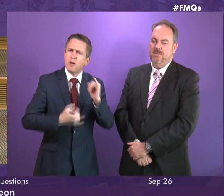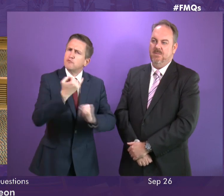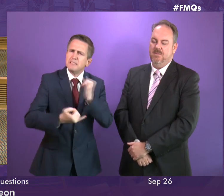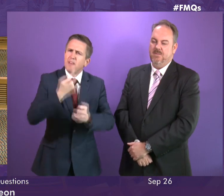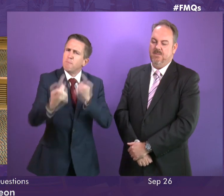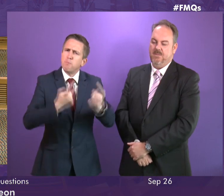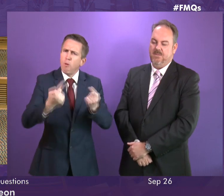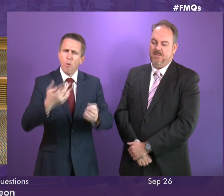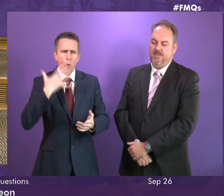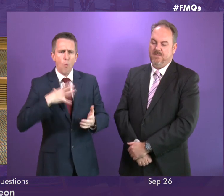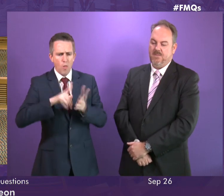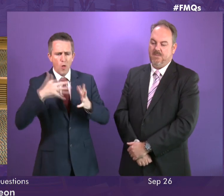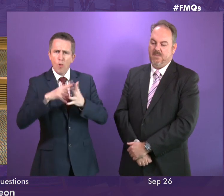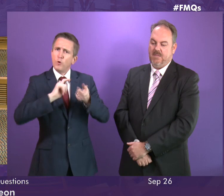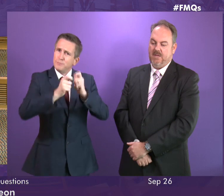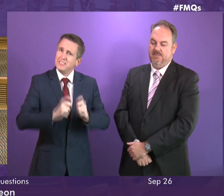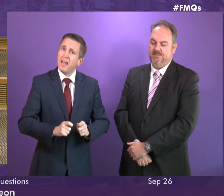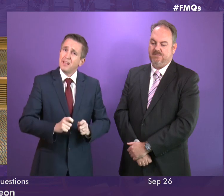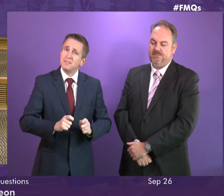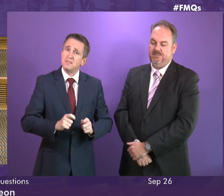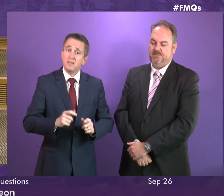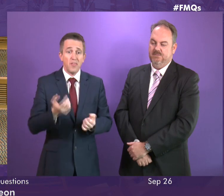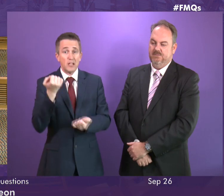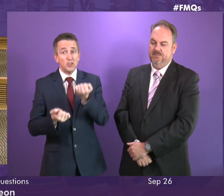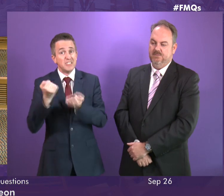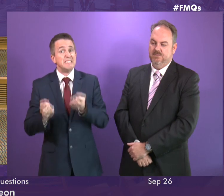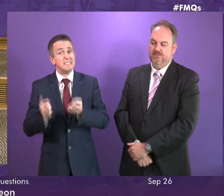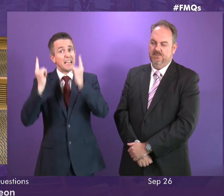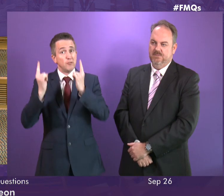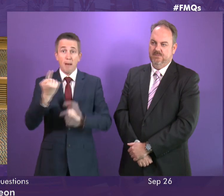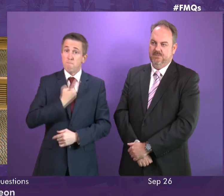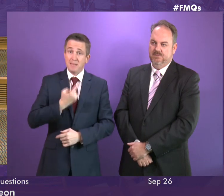individual who does so. Indeed, I and the Cabinet Secretary for Justice always stand